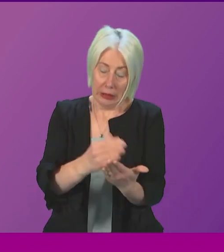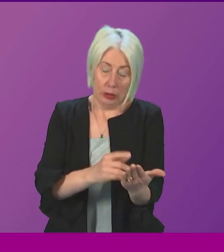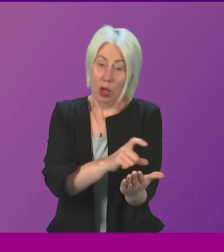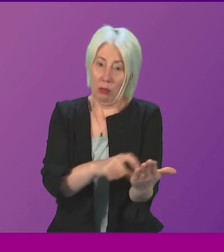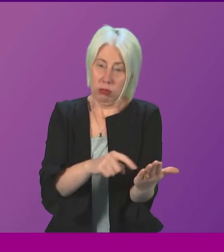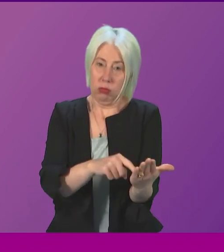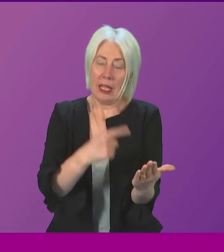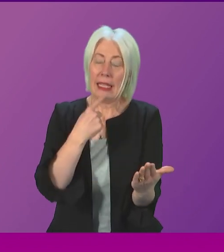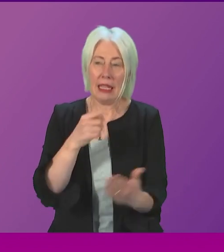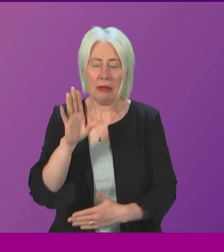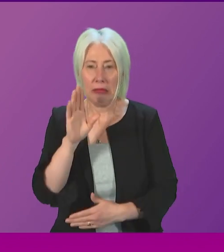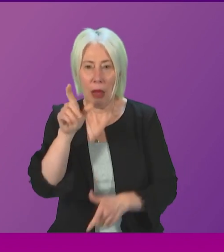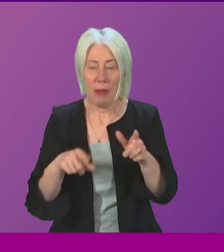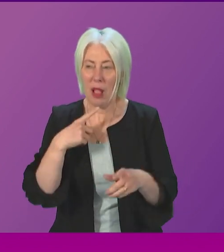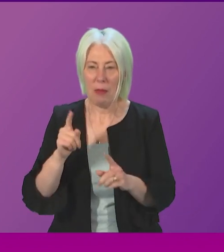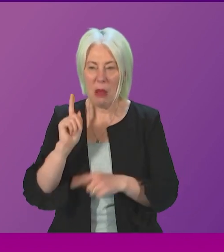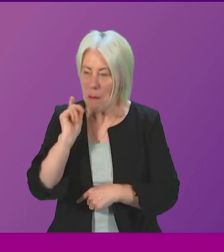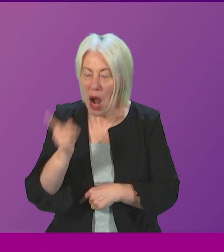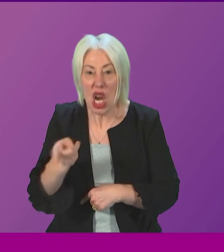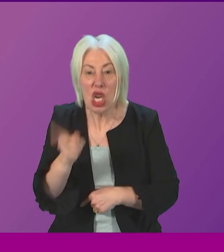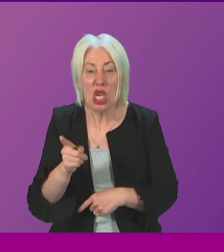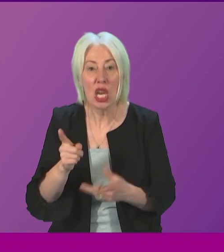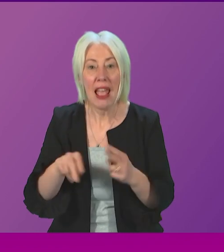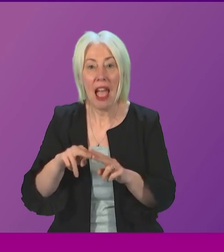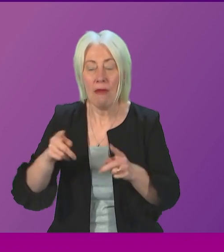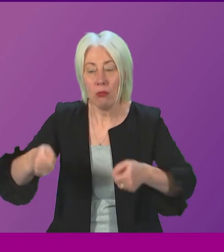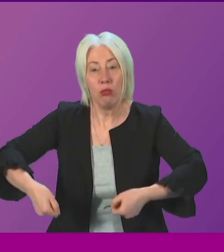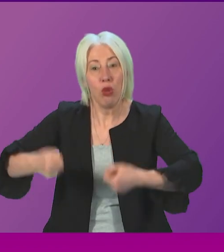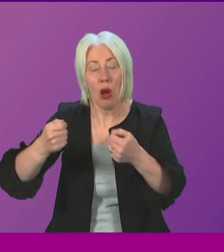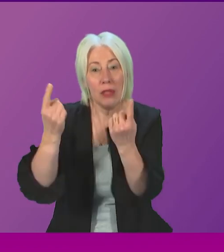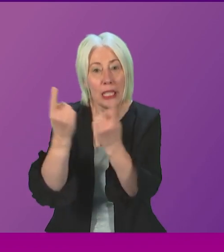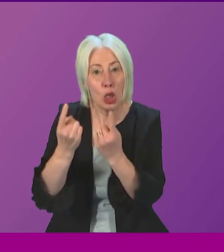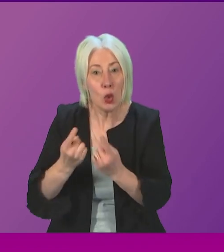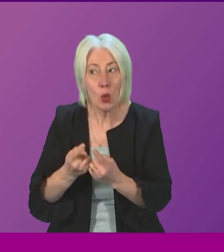“We heard of people being ‘punished’ for raising issues or concerns”.